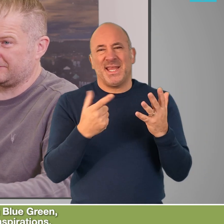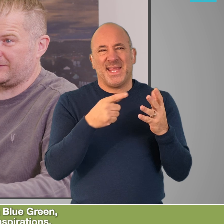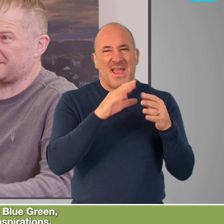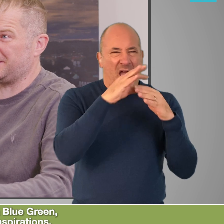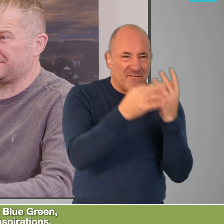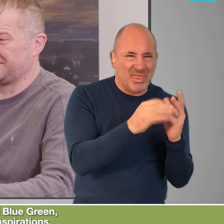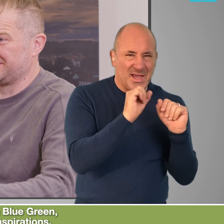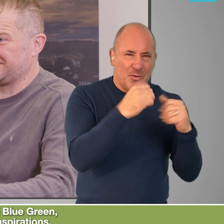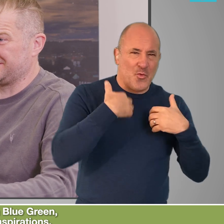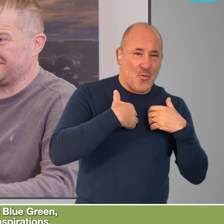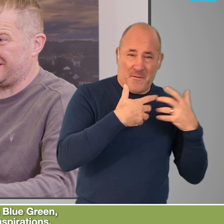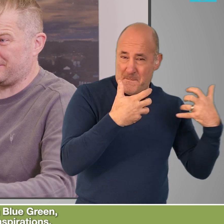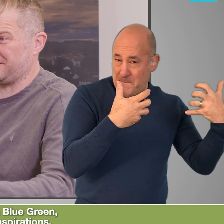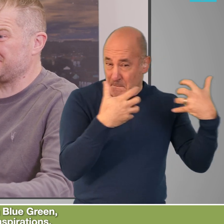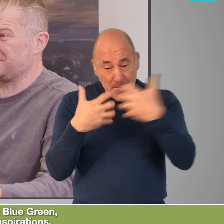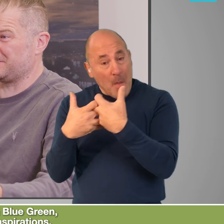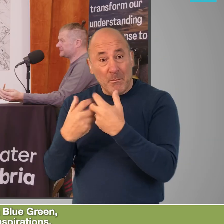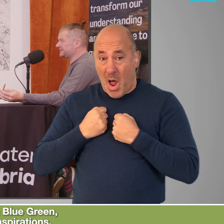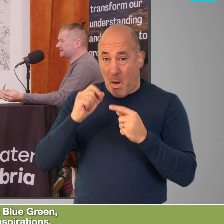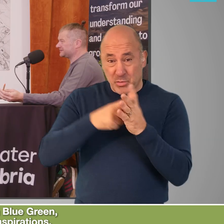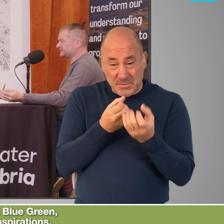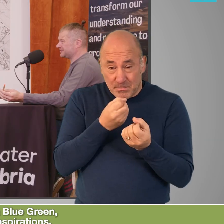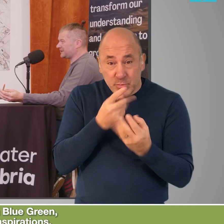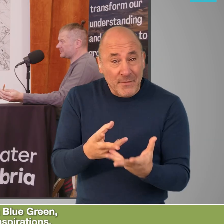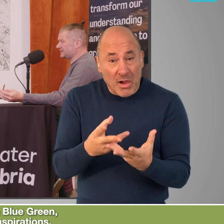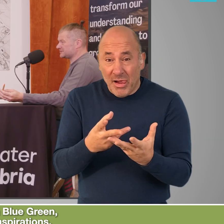fits in absolutely with Blue Green, Newcastle and the aspirations.